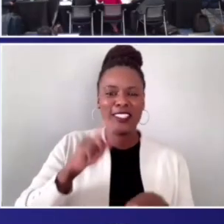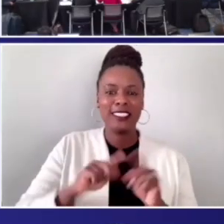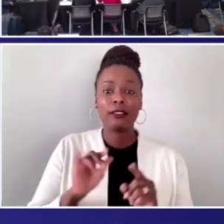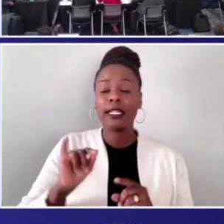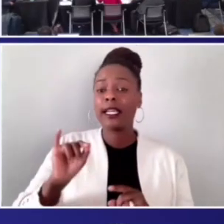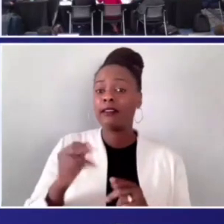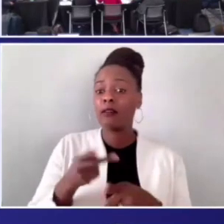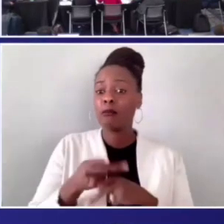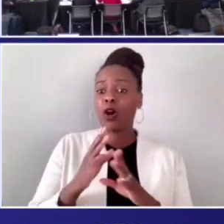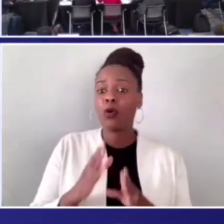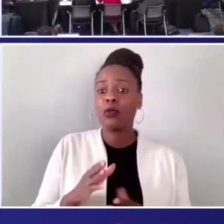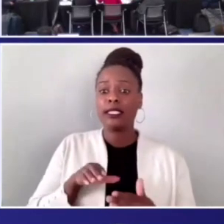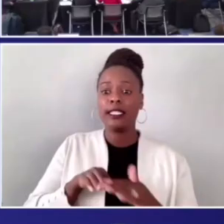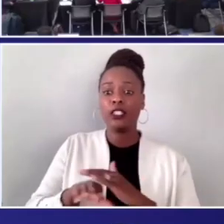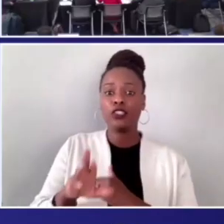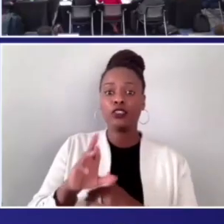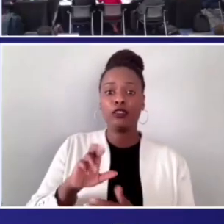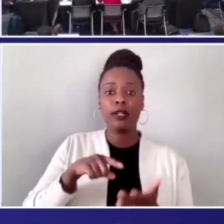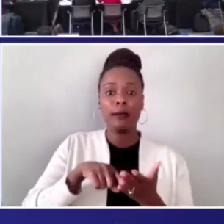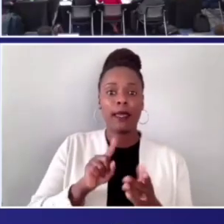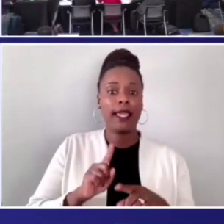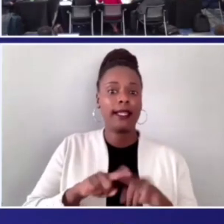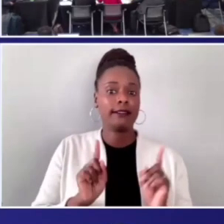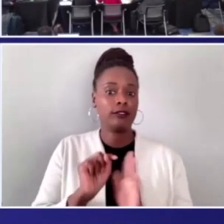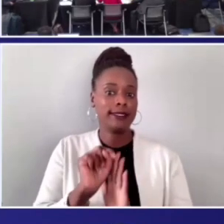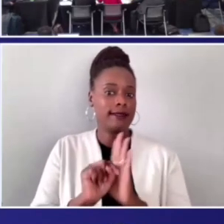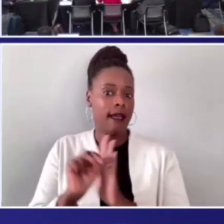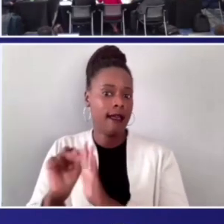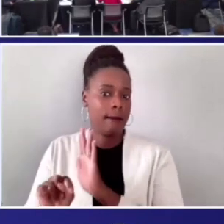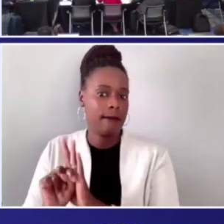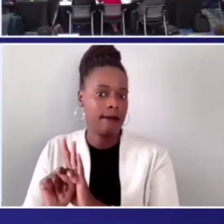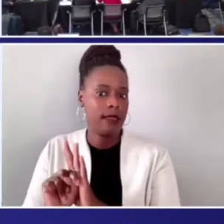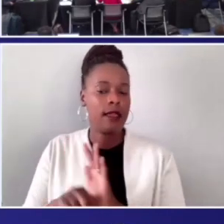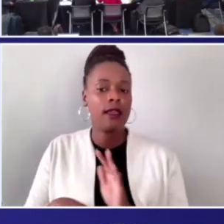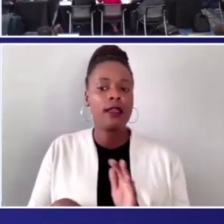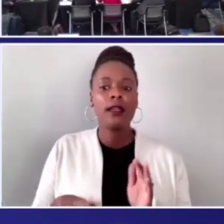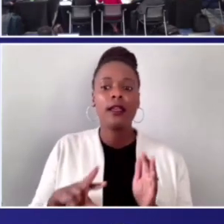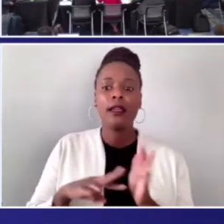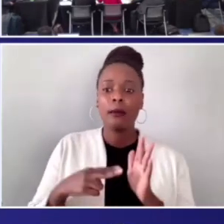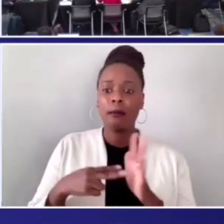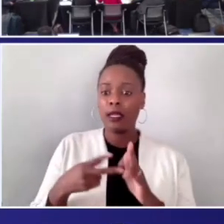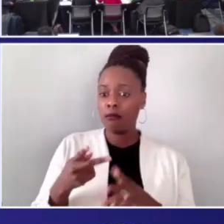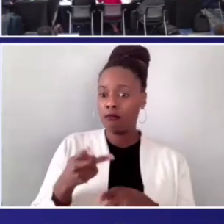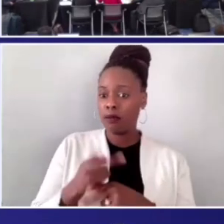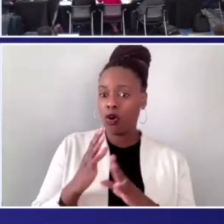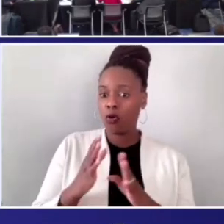repayment at different periods of time, would the borrower have separate terms